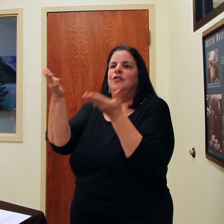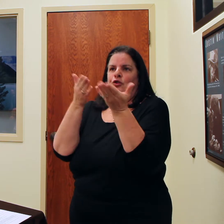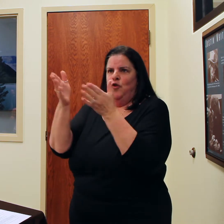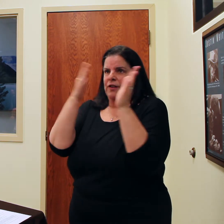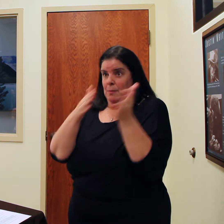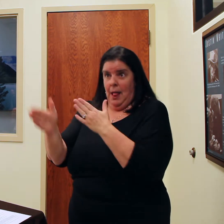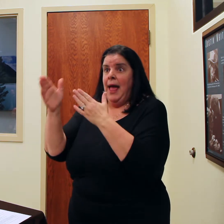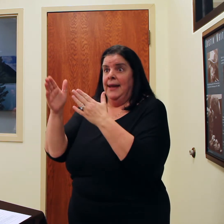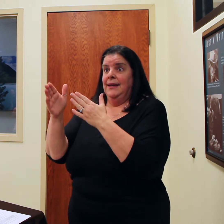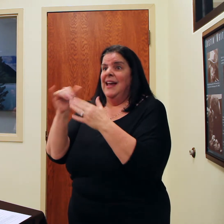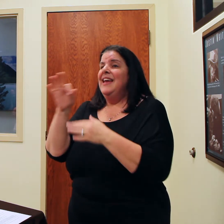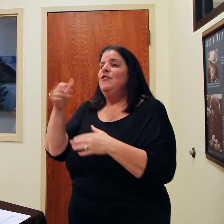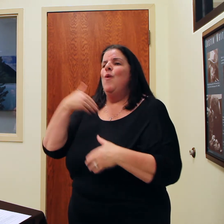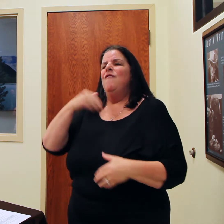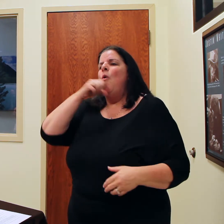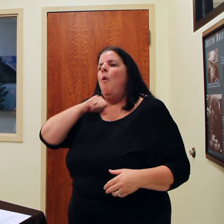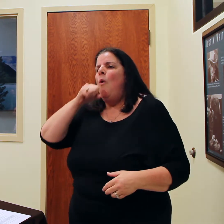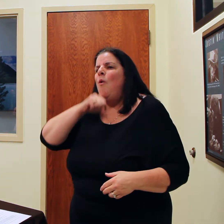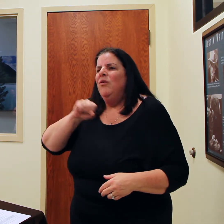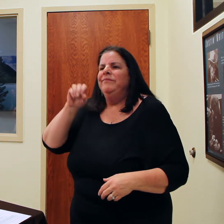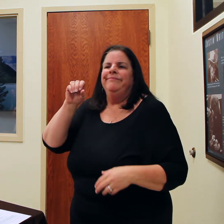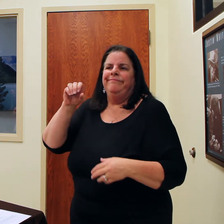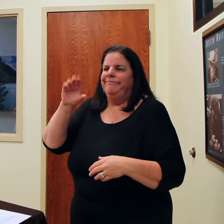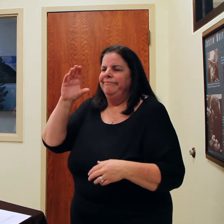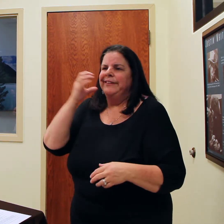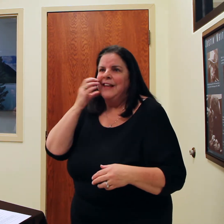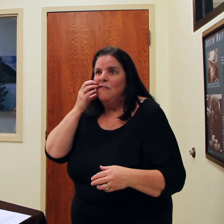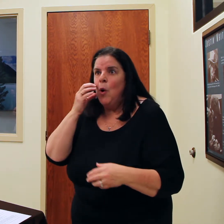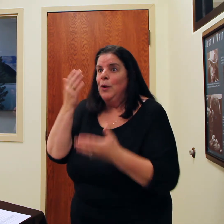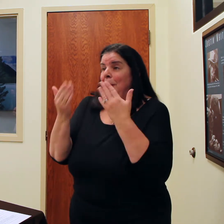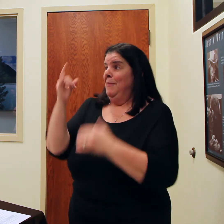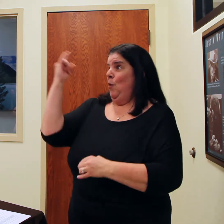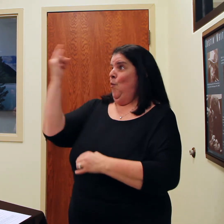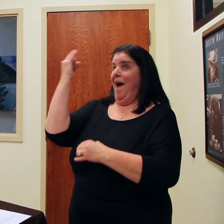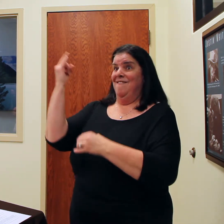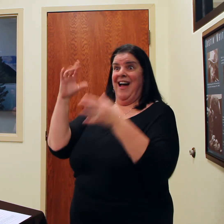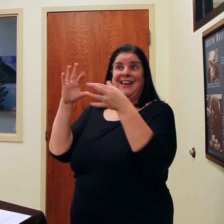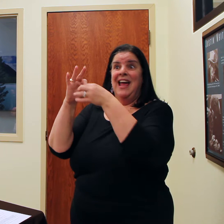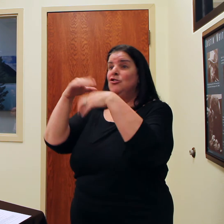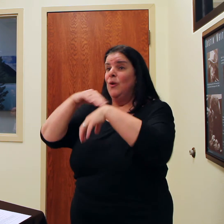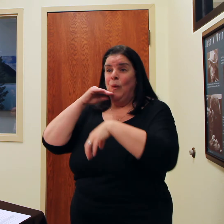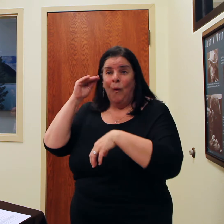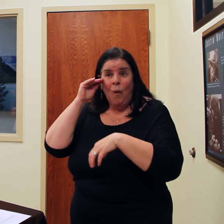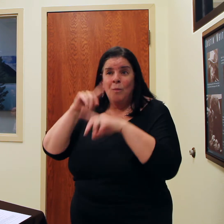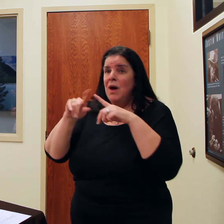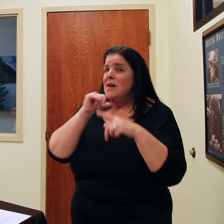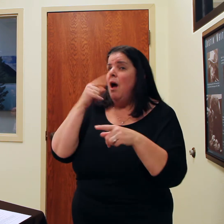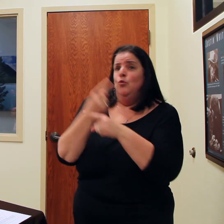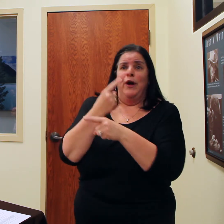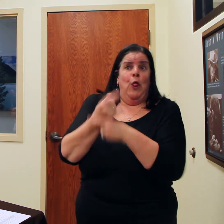If you have old cell phones that maybe you can make a WiFi connection with at home, but you can't make a regular phone call with,